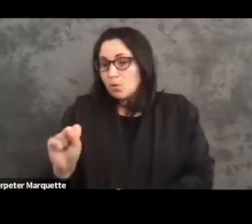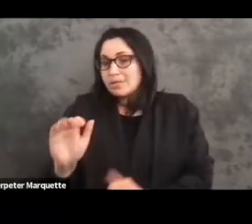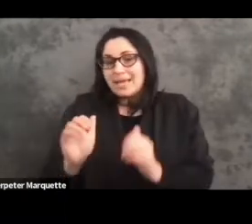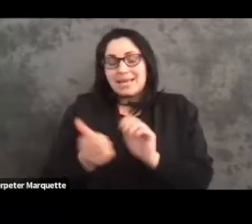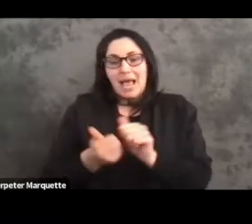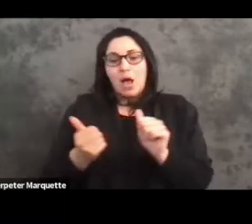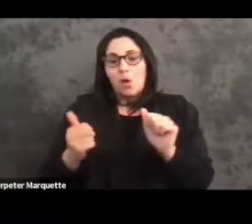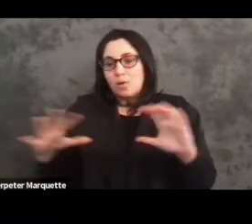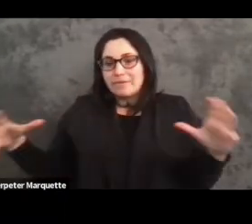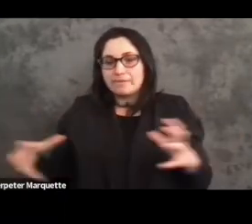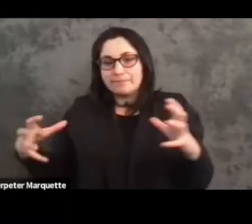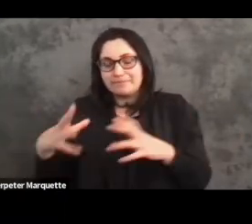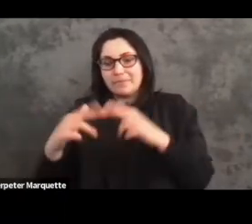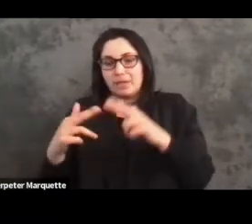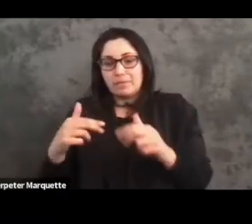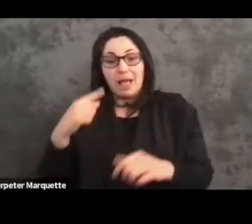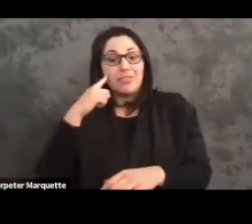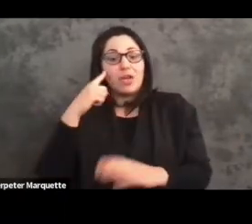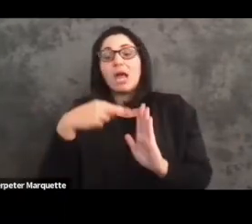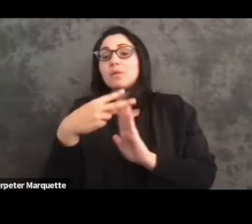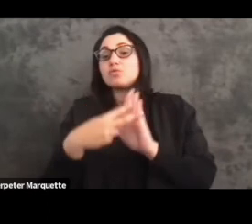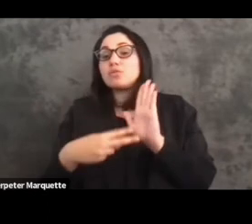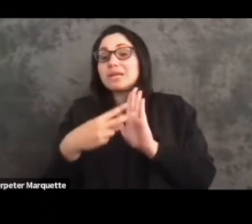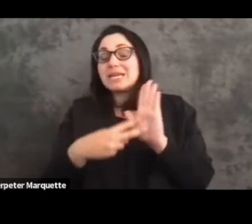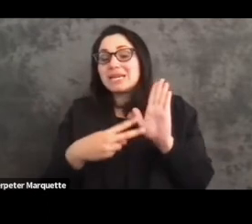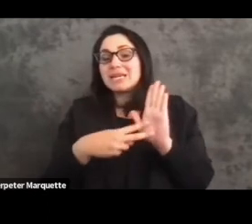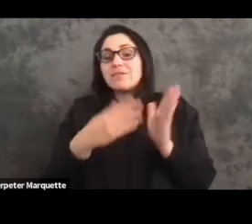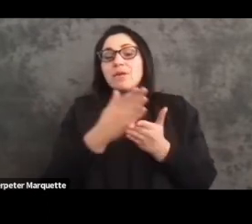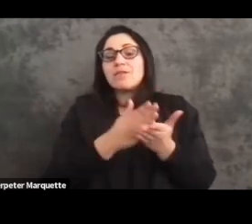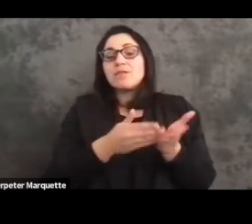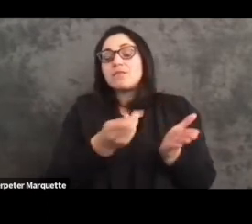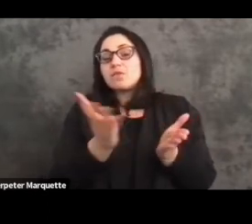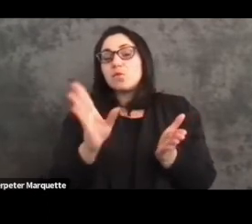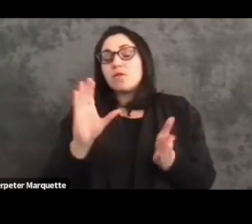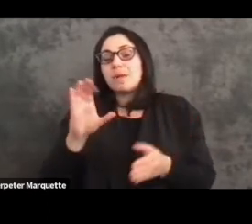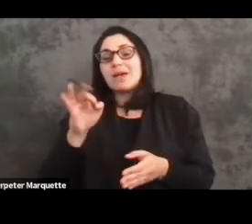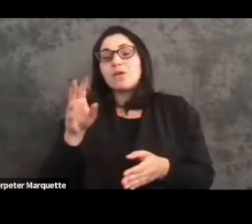COVID. I bring decades of HIV tools and ways of being that we have built collectively,